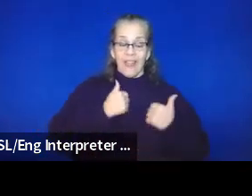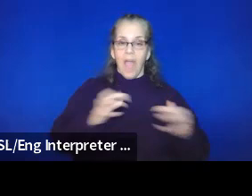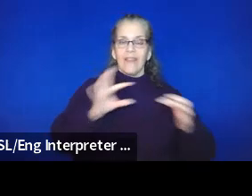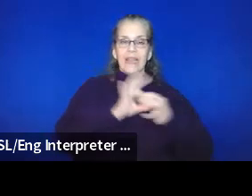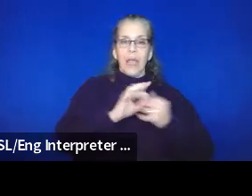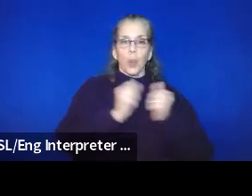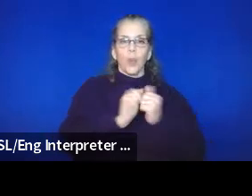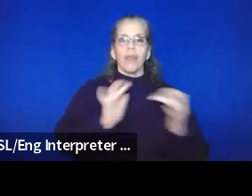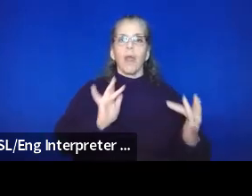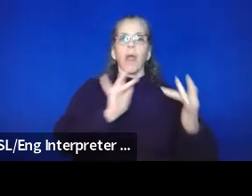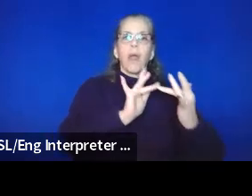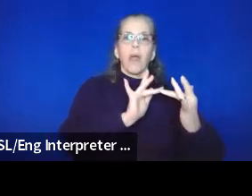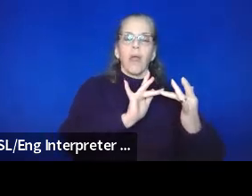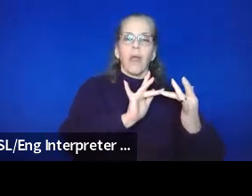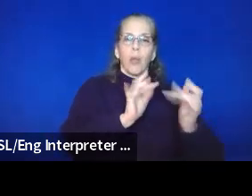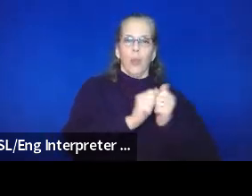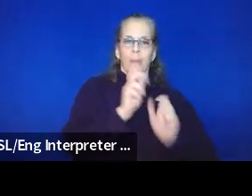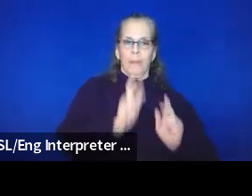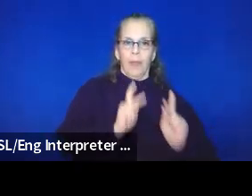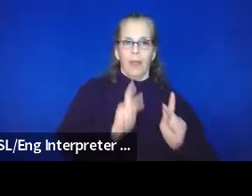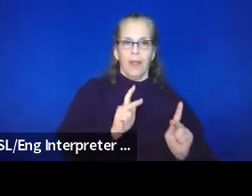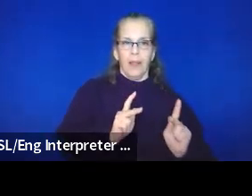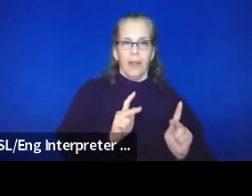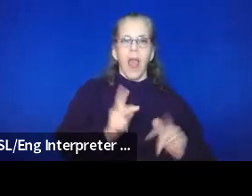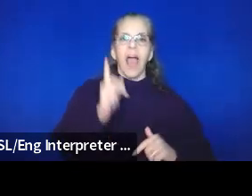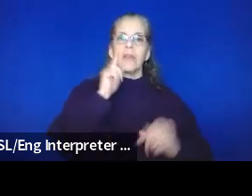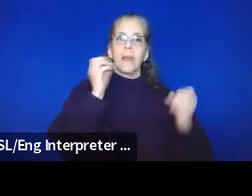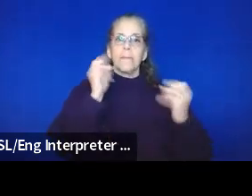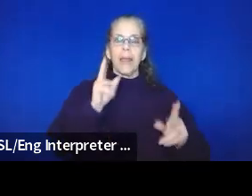And I think that a lot of people think the approach life, if I could just hear, if I